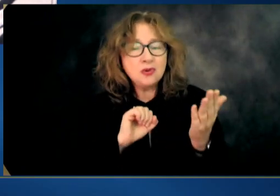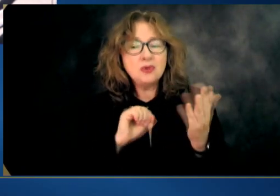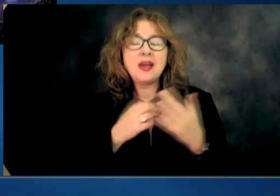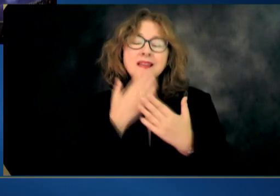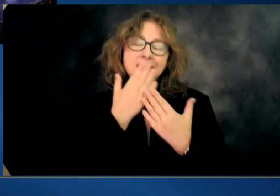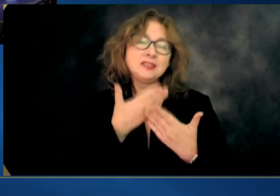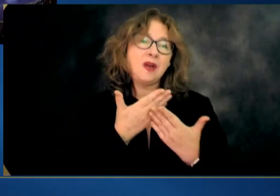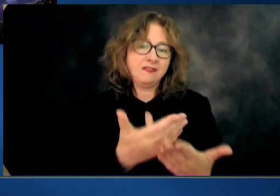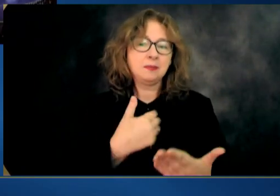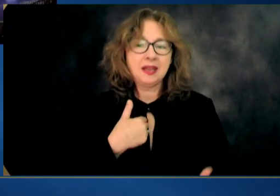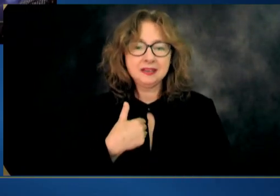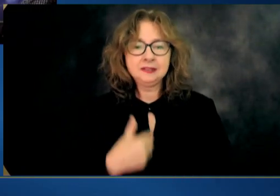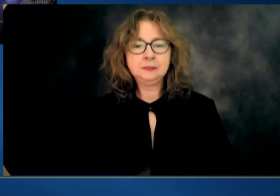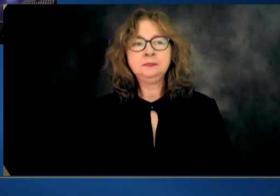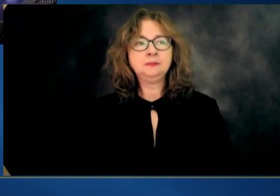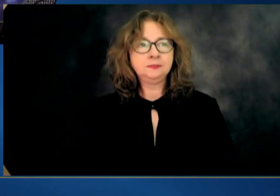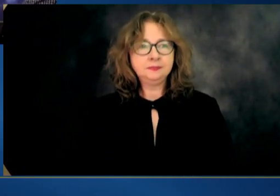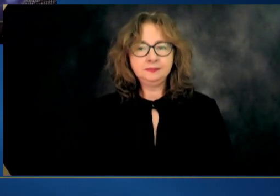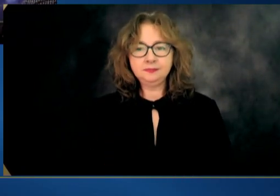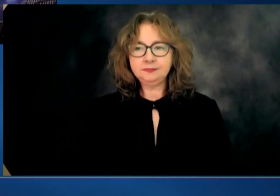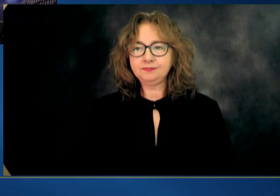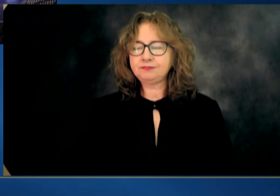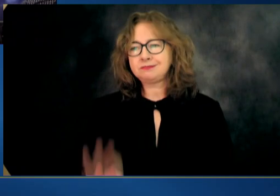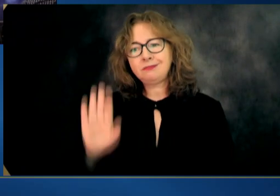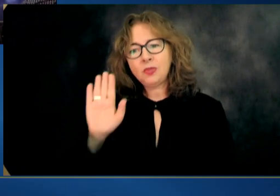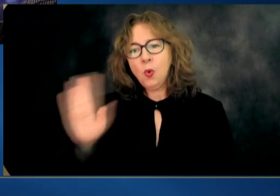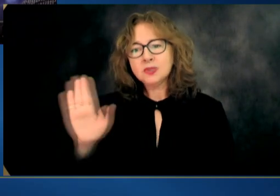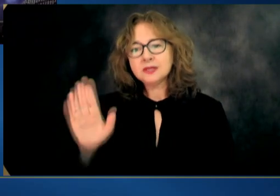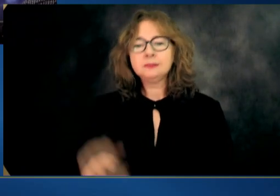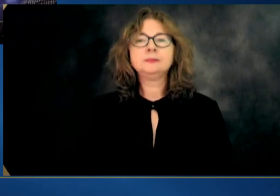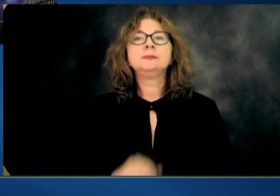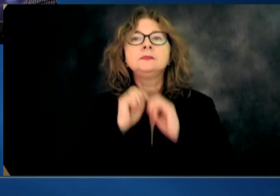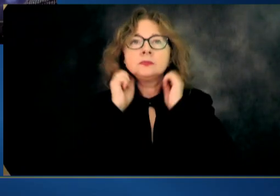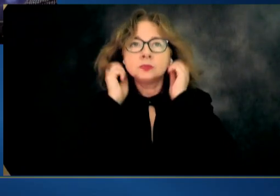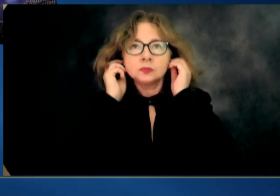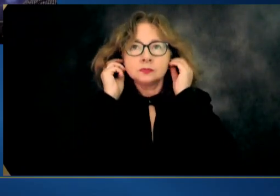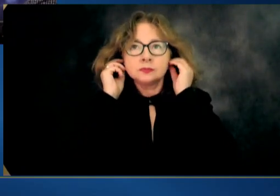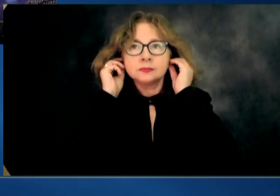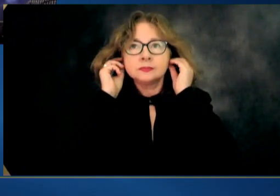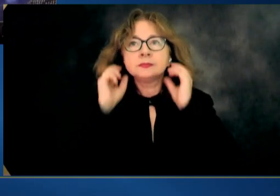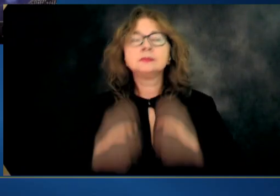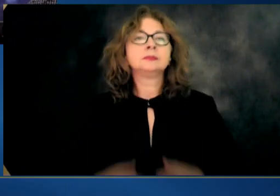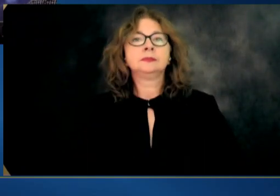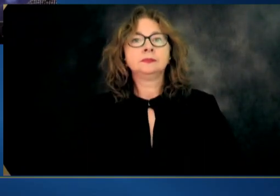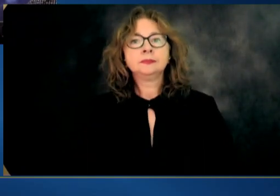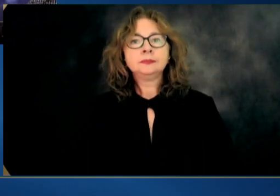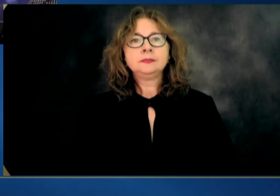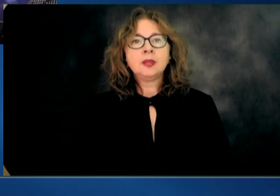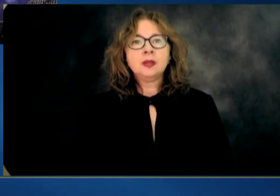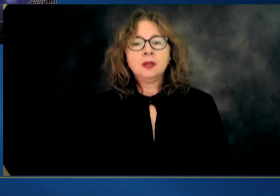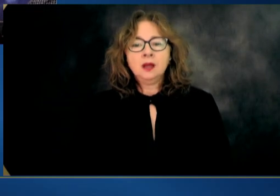Kamal Menghrajani: That's awesome. It's wonderful to hear. The FDA, you know,